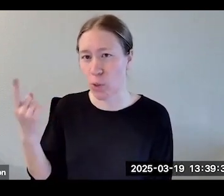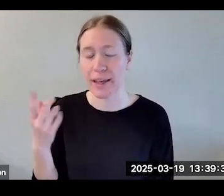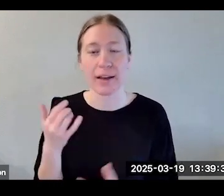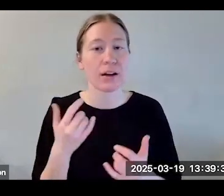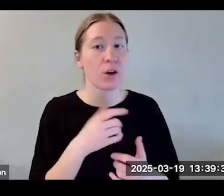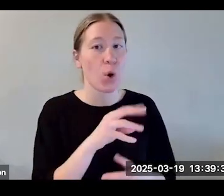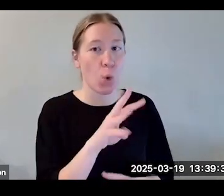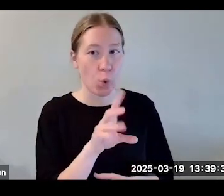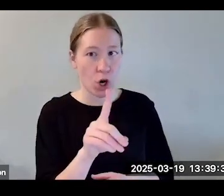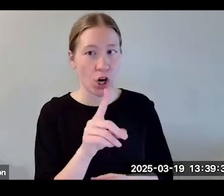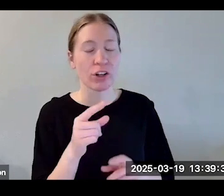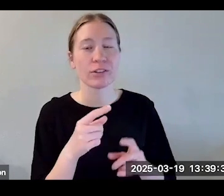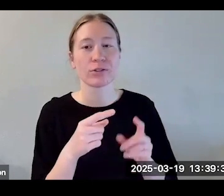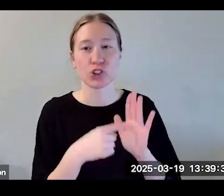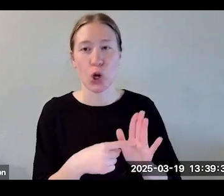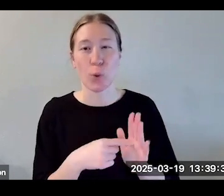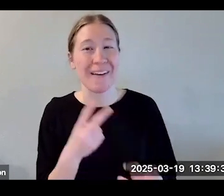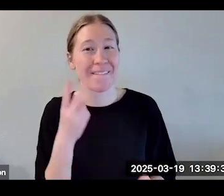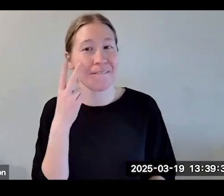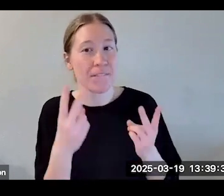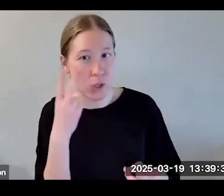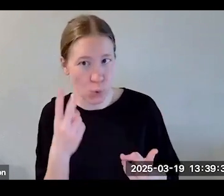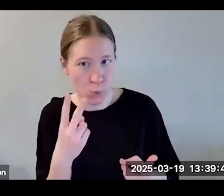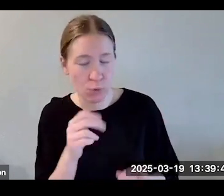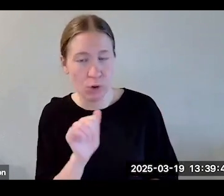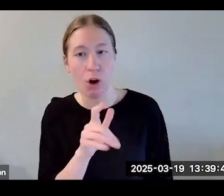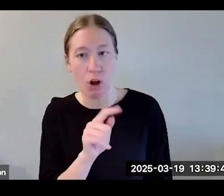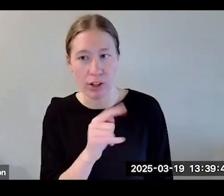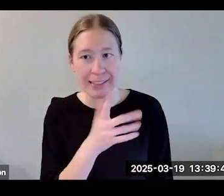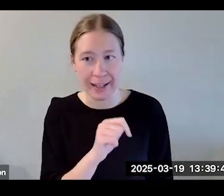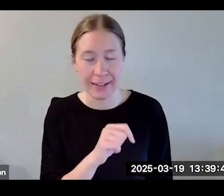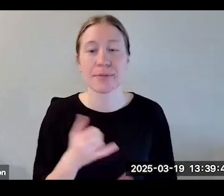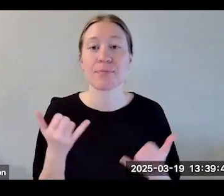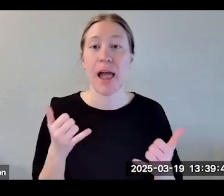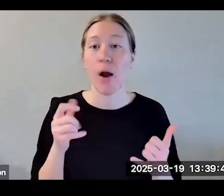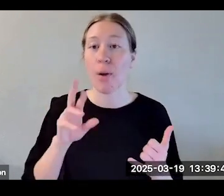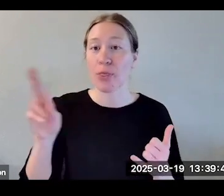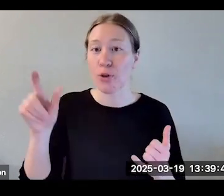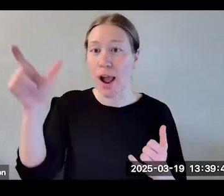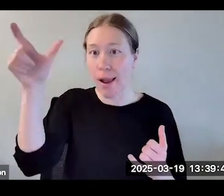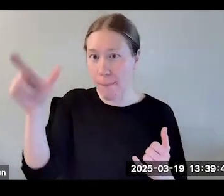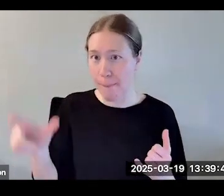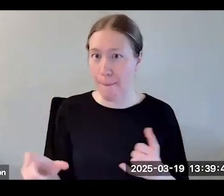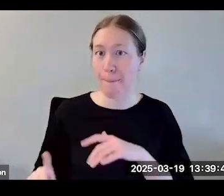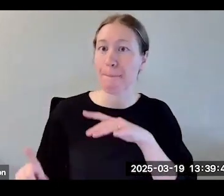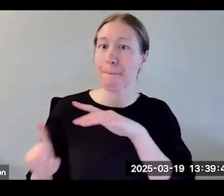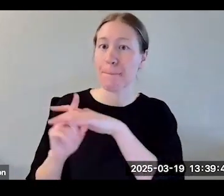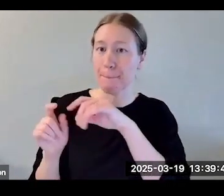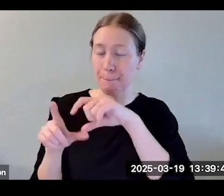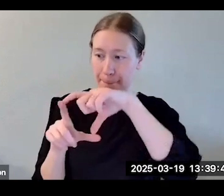All right, so a right-side window came up the alt text option. And Microsoft Word actually provides